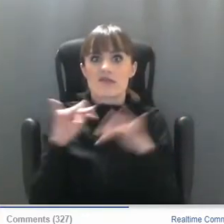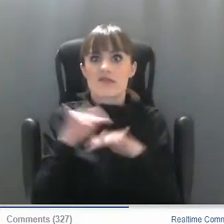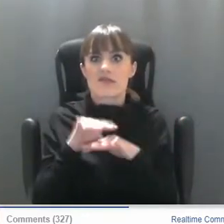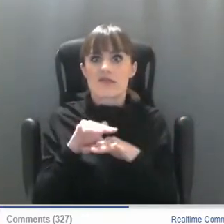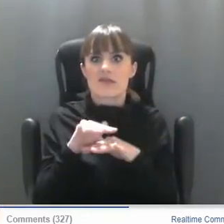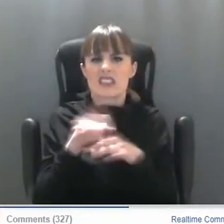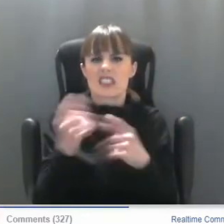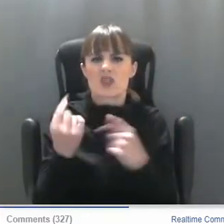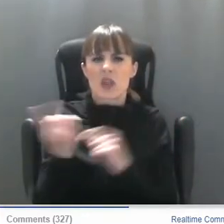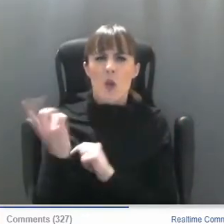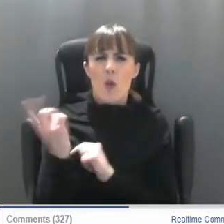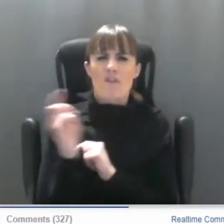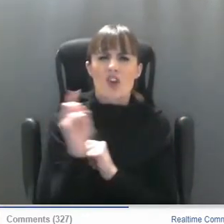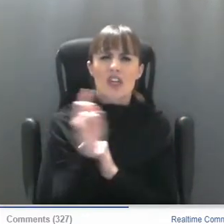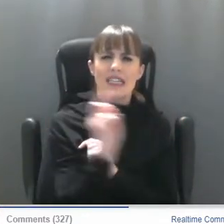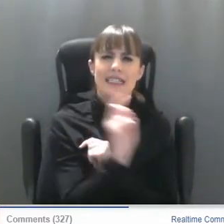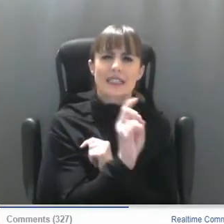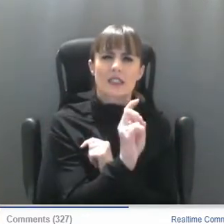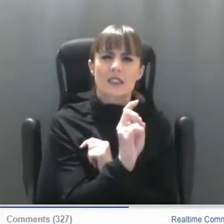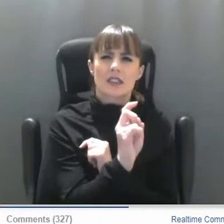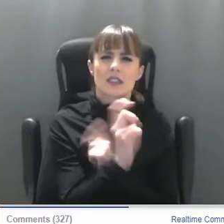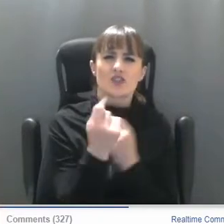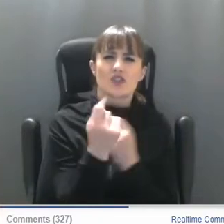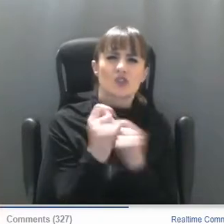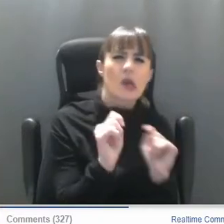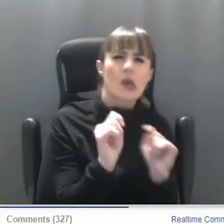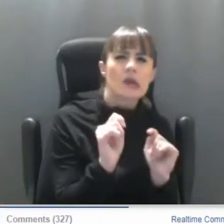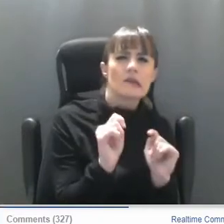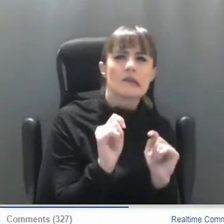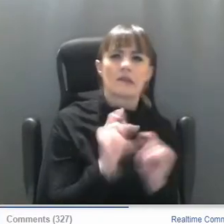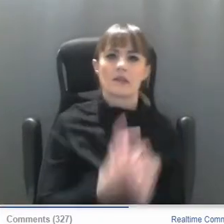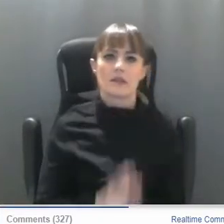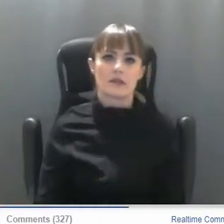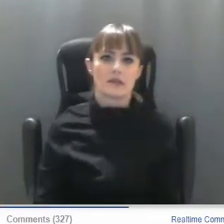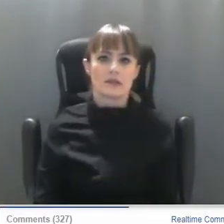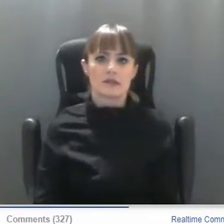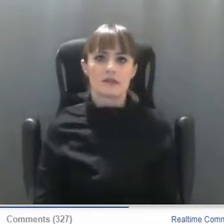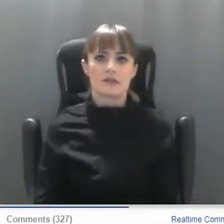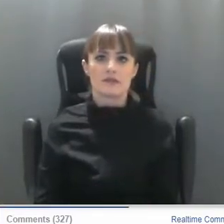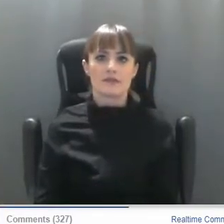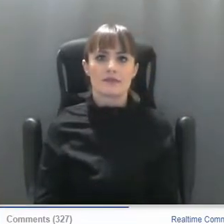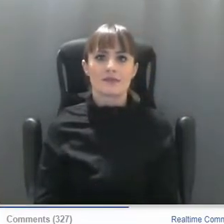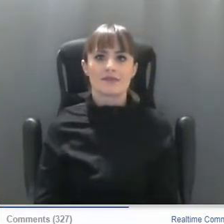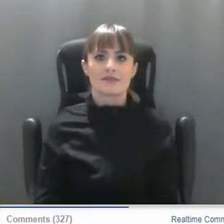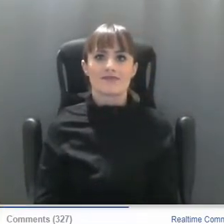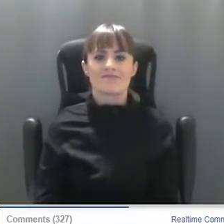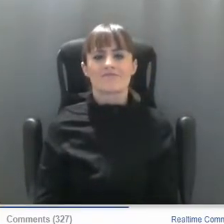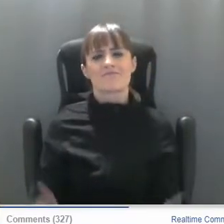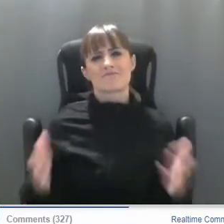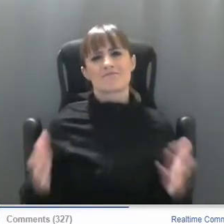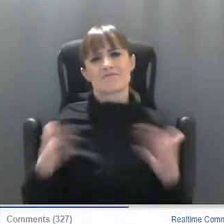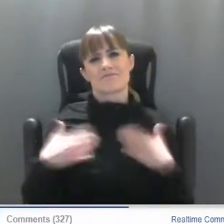Let's try over here. I'm glad you guys are all missing your local zoos,